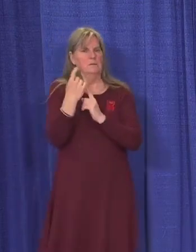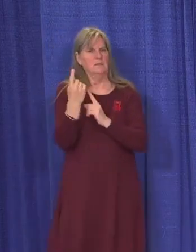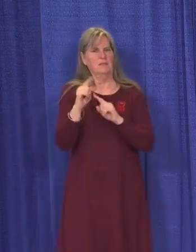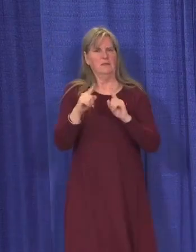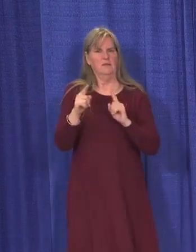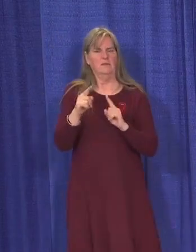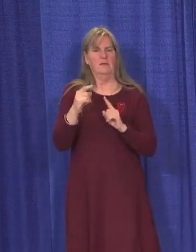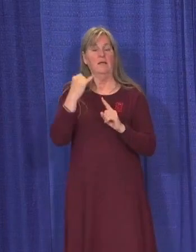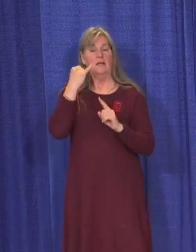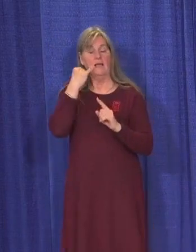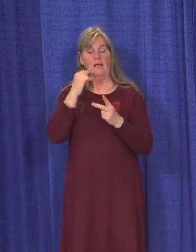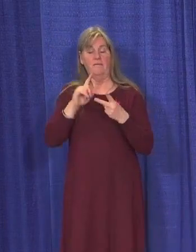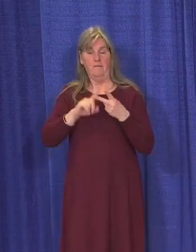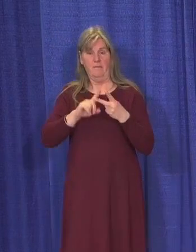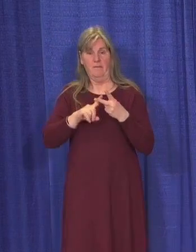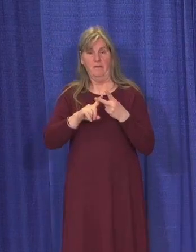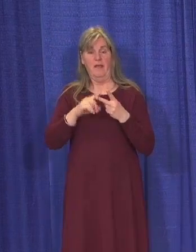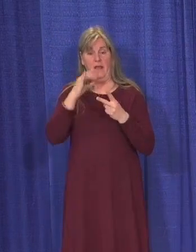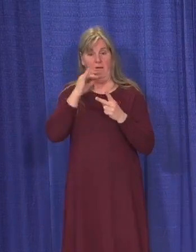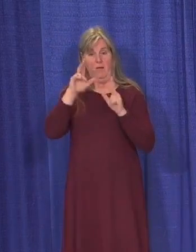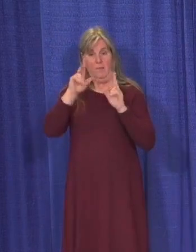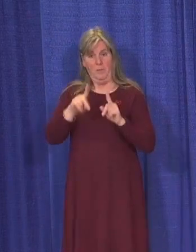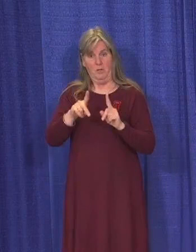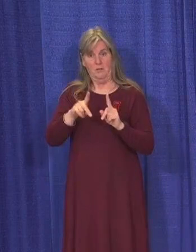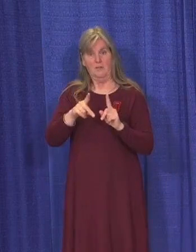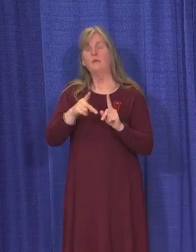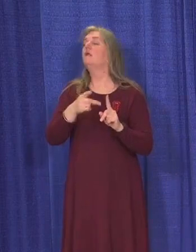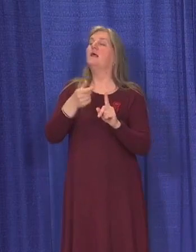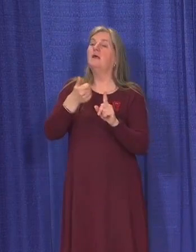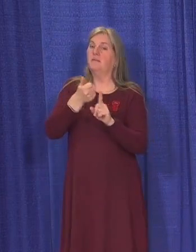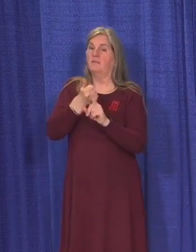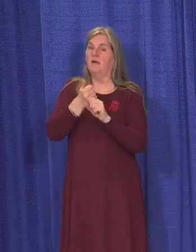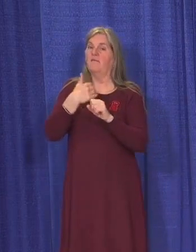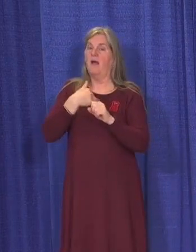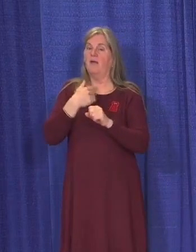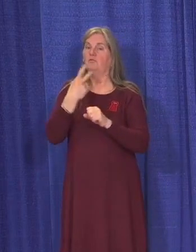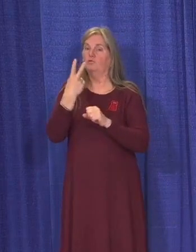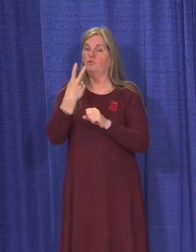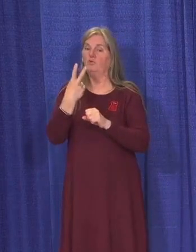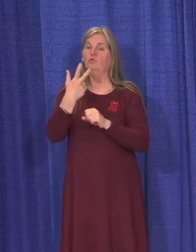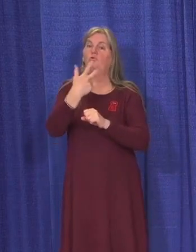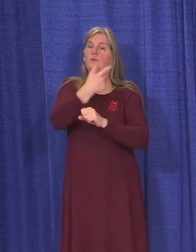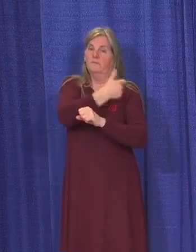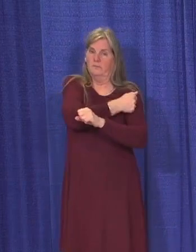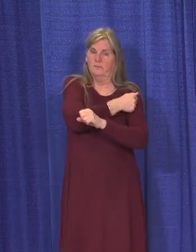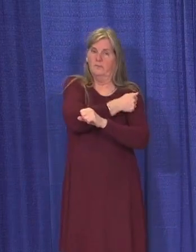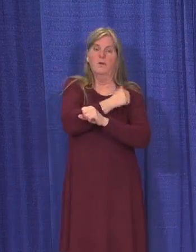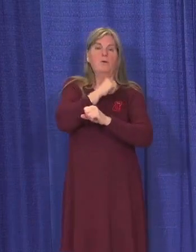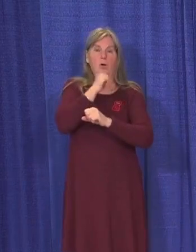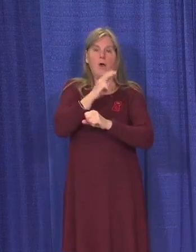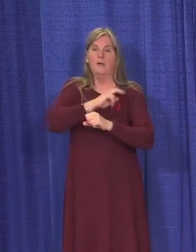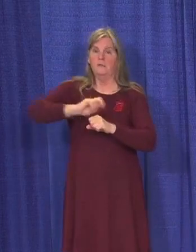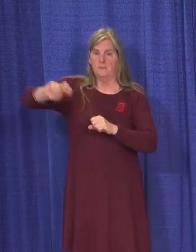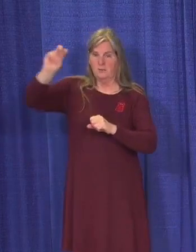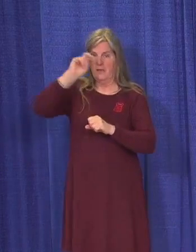This means even if you plan to self isolate all other members of the household must self isolate as well.